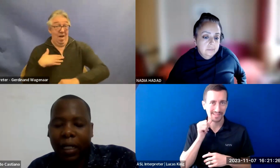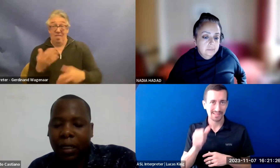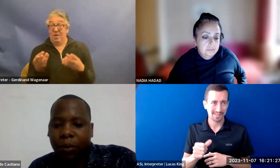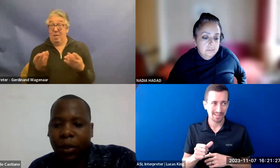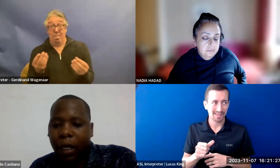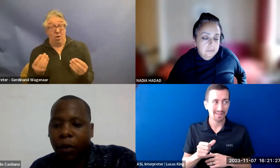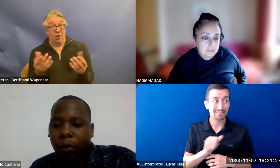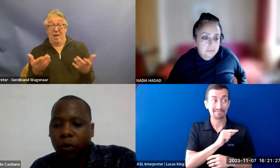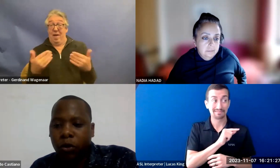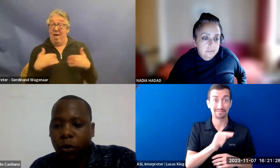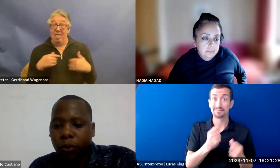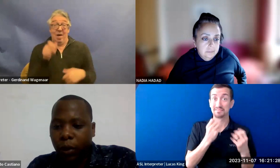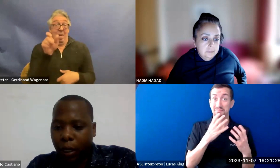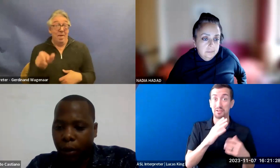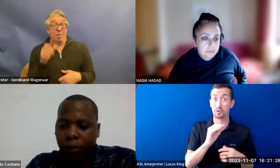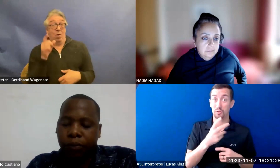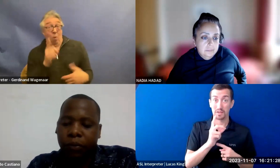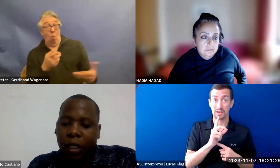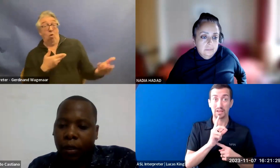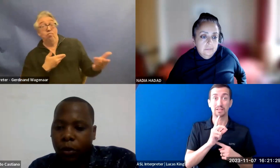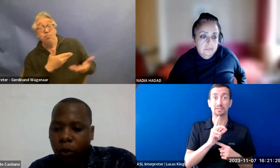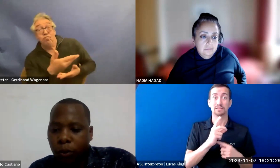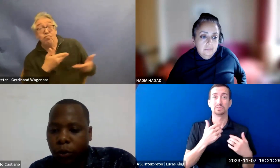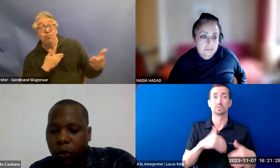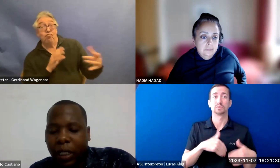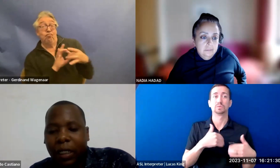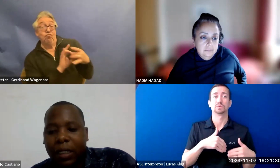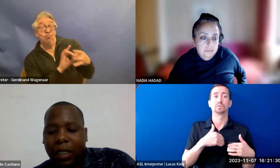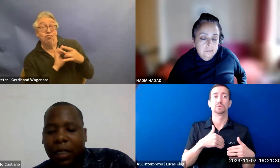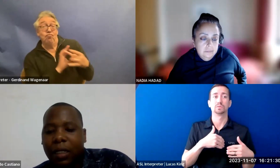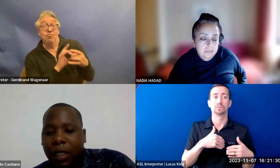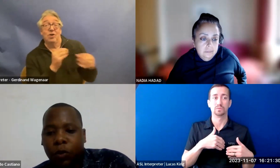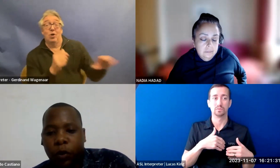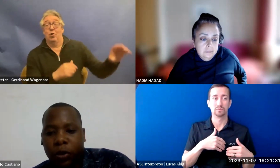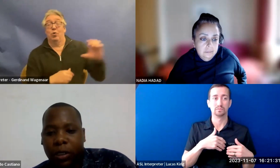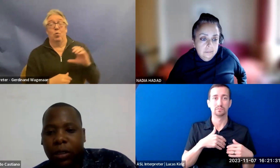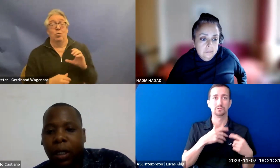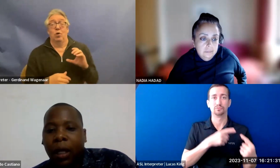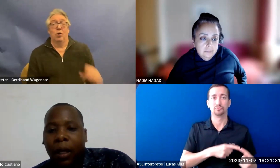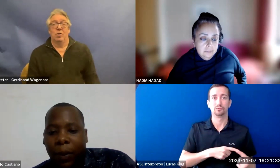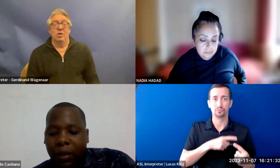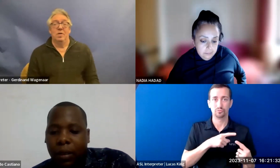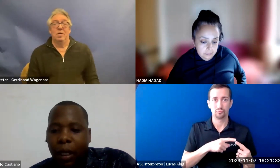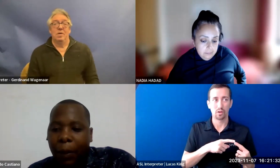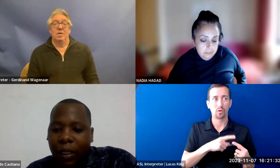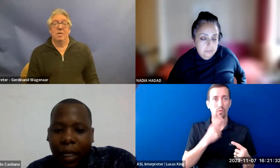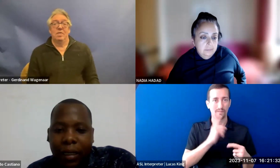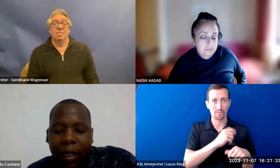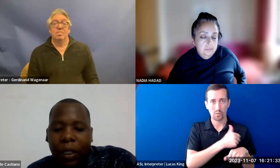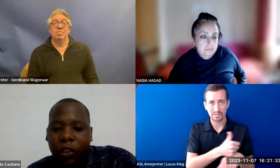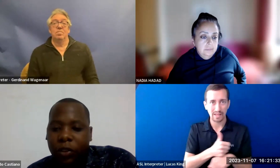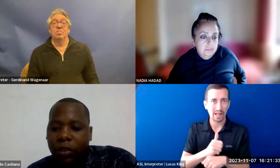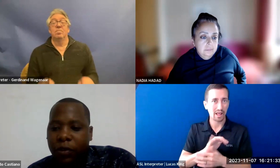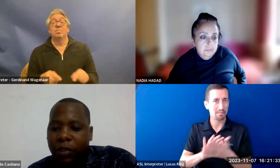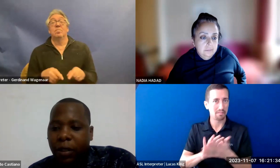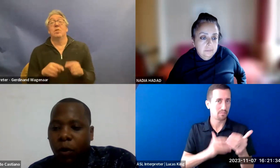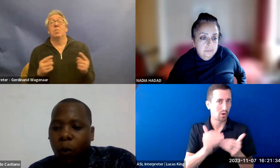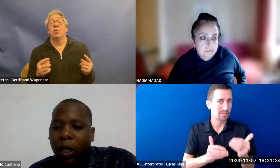will be happily able to sustain such processes. But there are some alternatives.